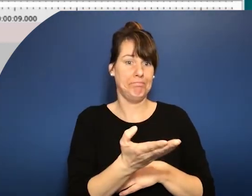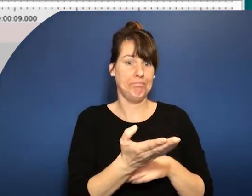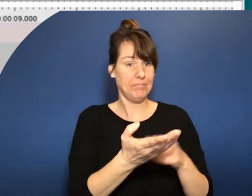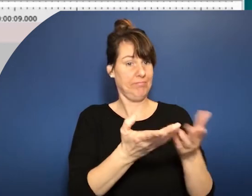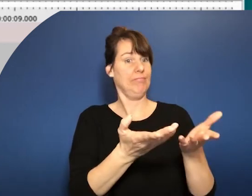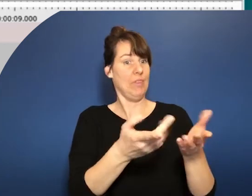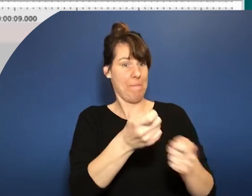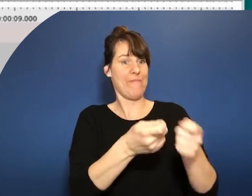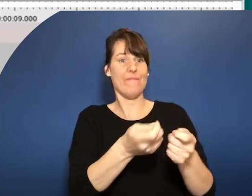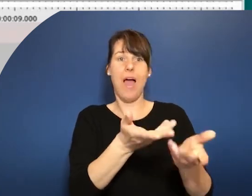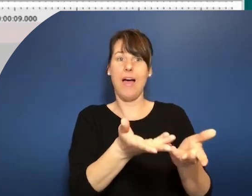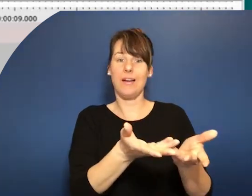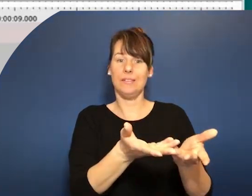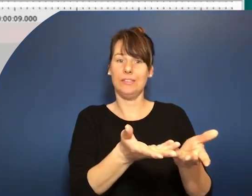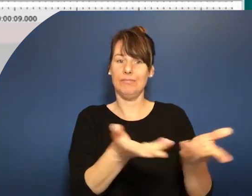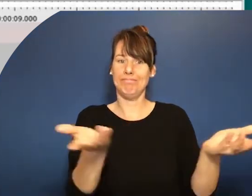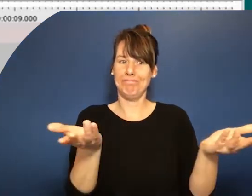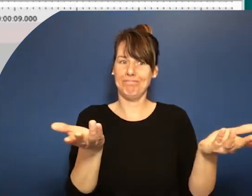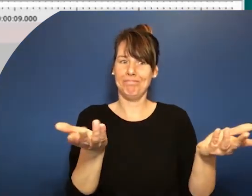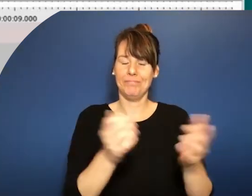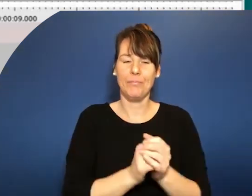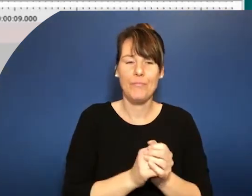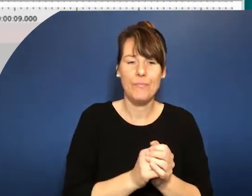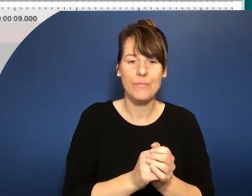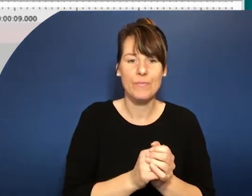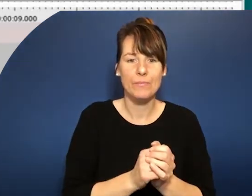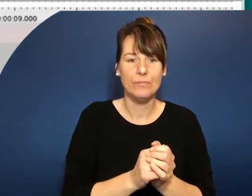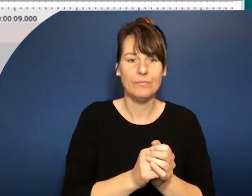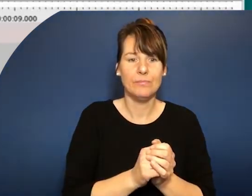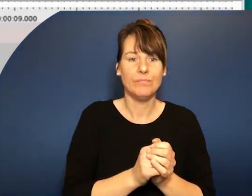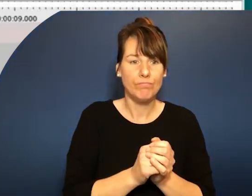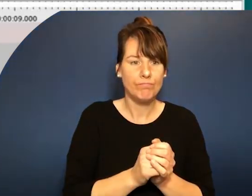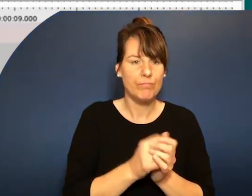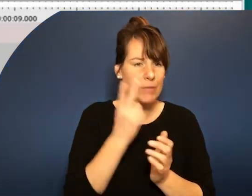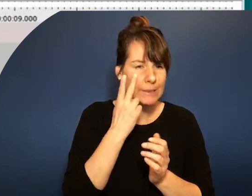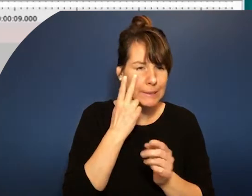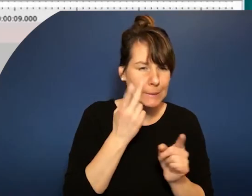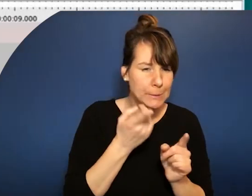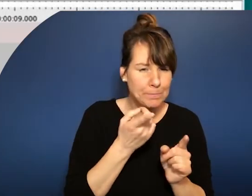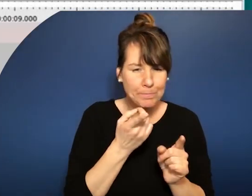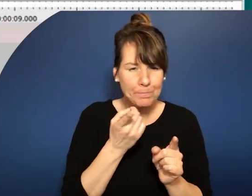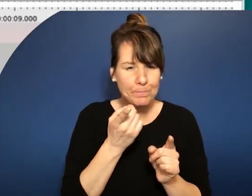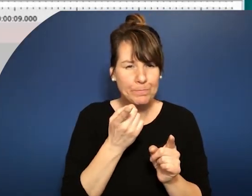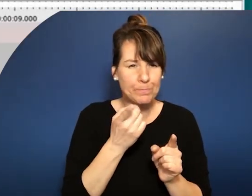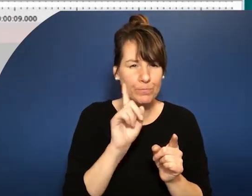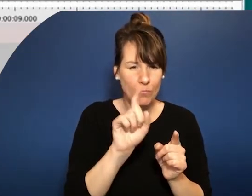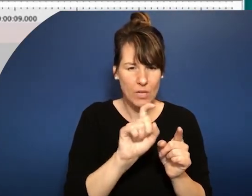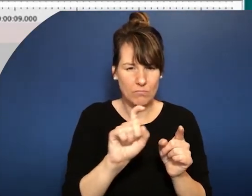You'll save your selection to your annotation panel. Let me see it.